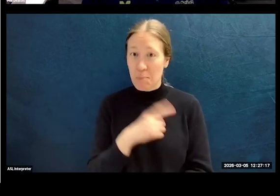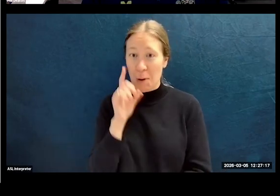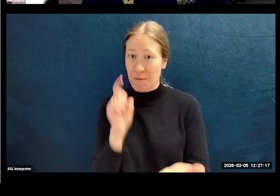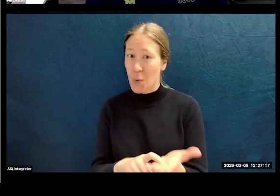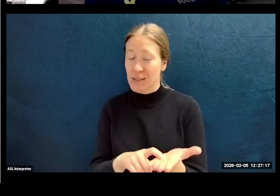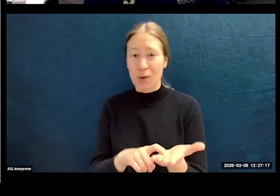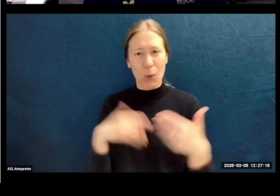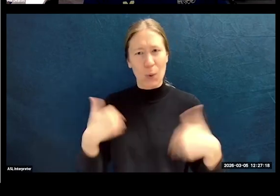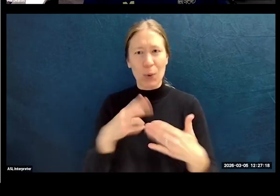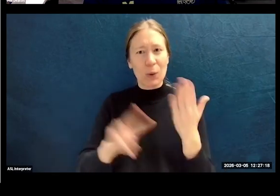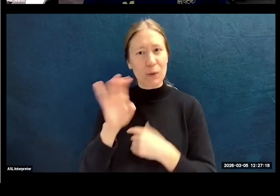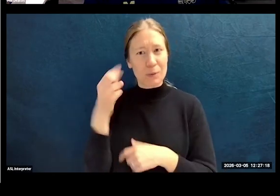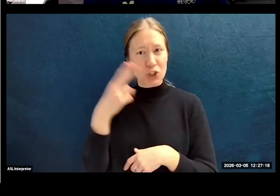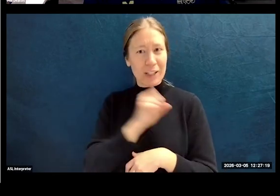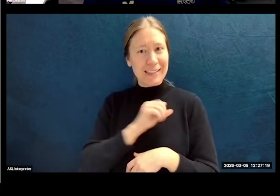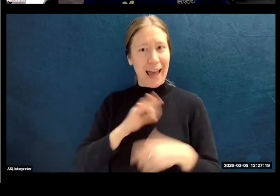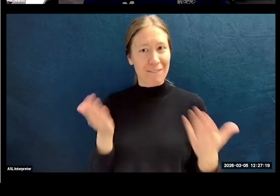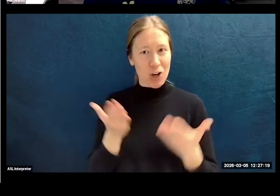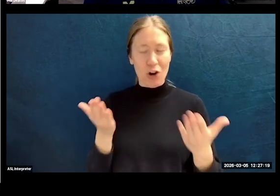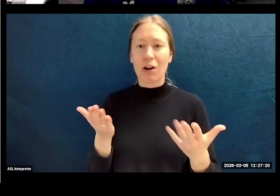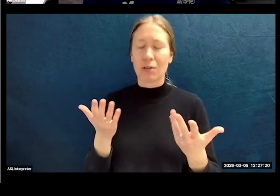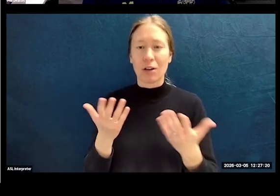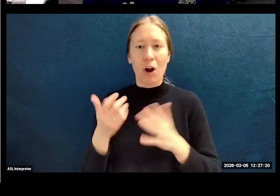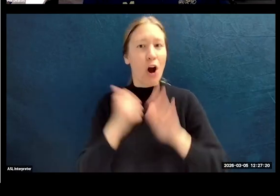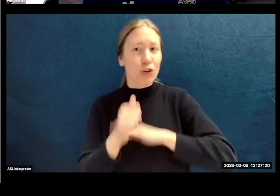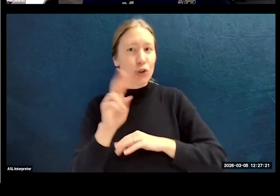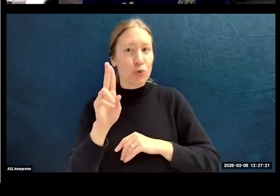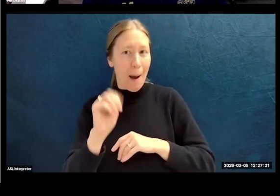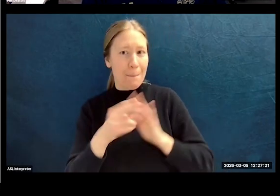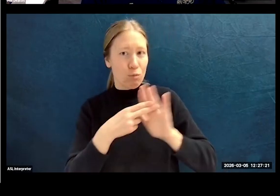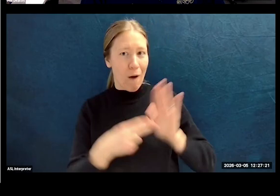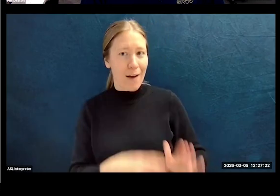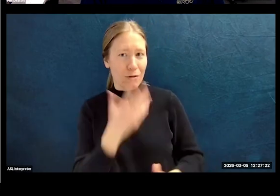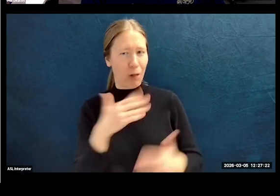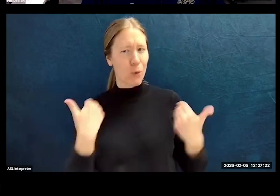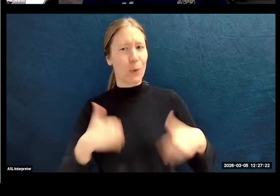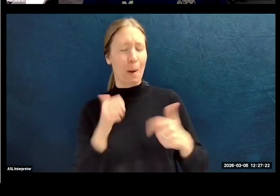to consider accessibility in the U of M branded colors. So, the University of Michigan actually lists